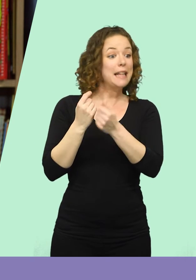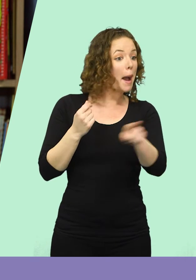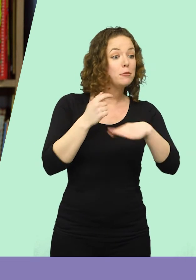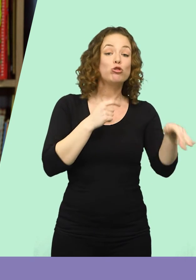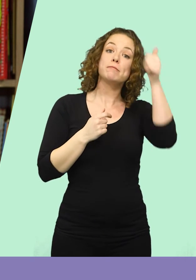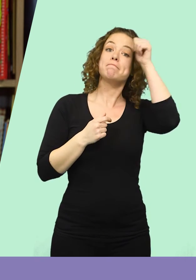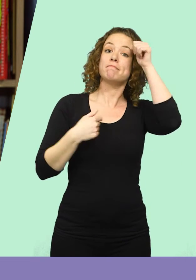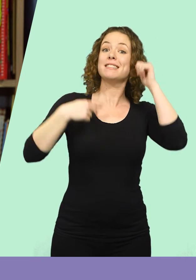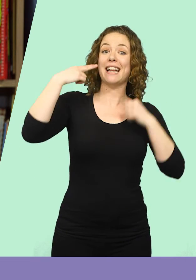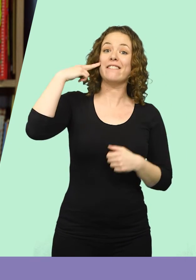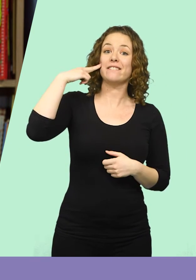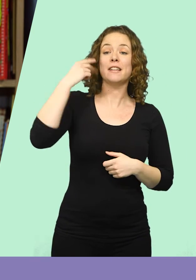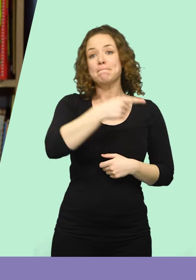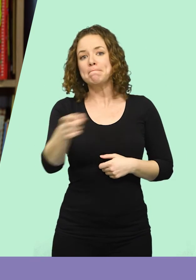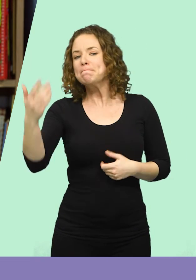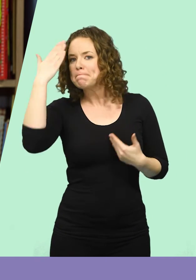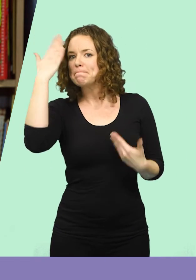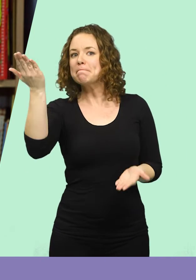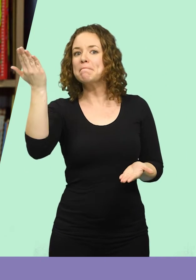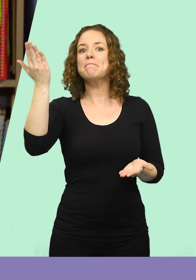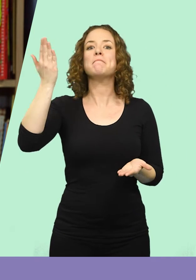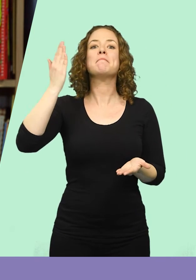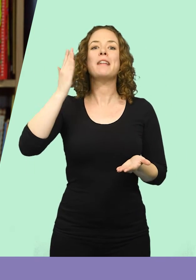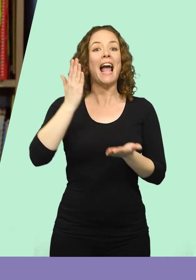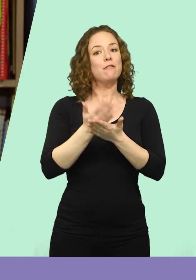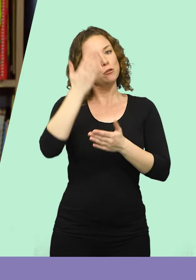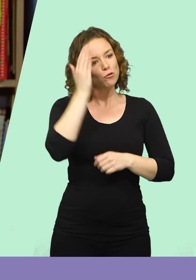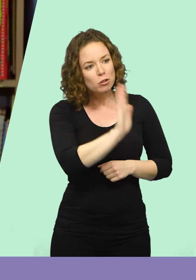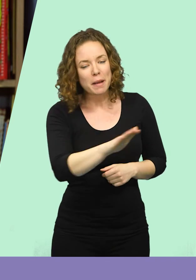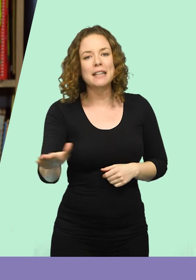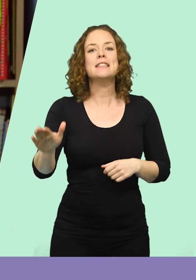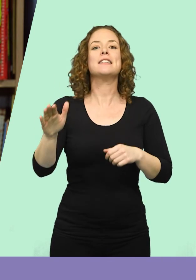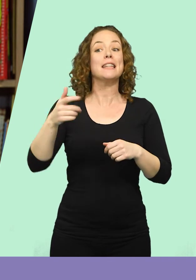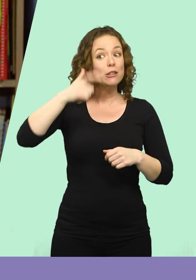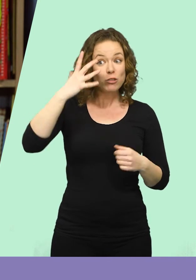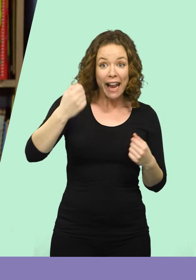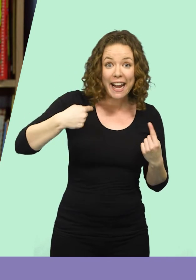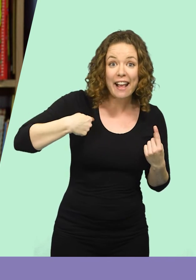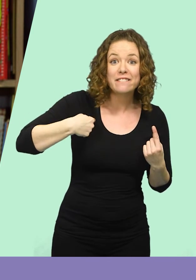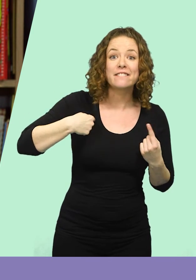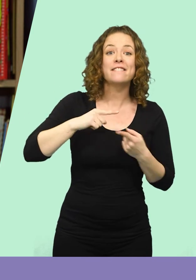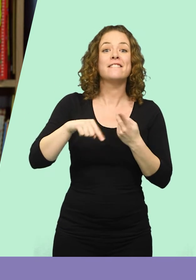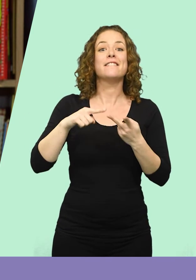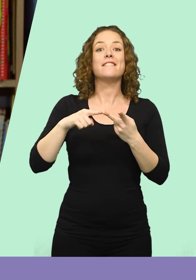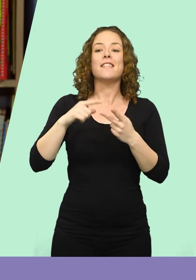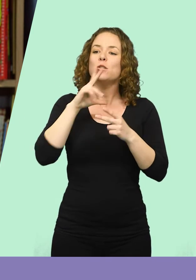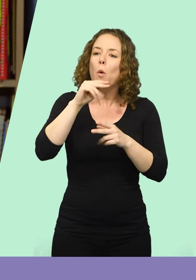a lot of the children are aware of my deafness but some some of them aren't, so I have to kind of remind them that you know